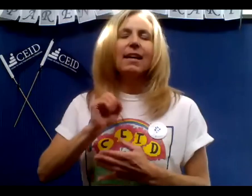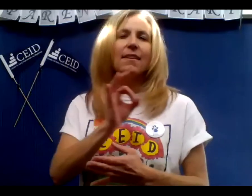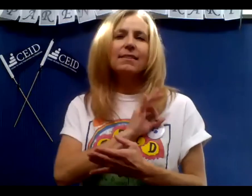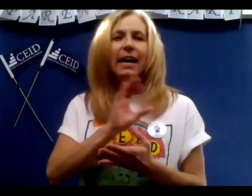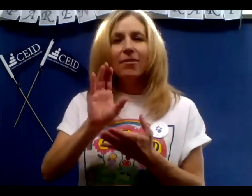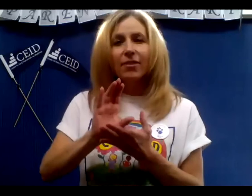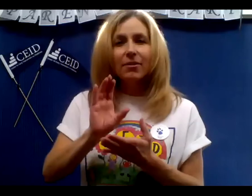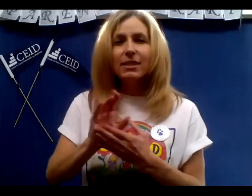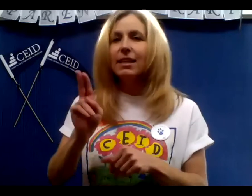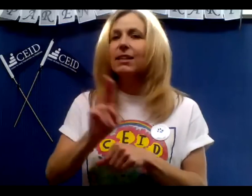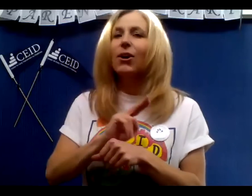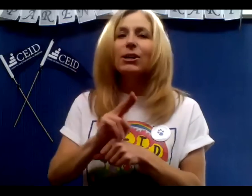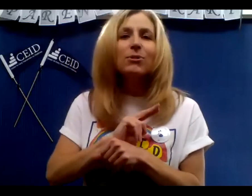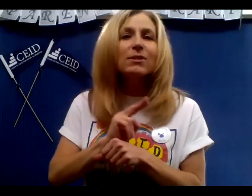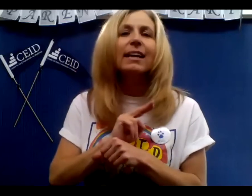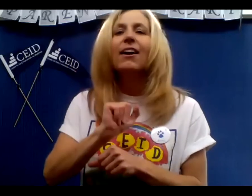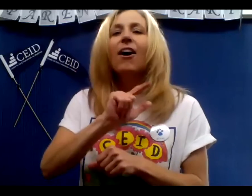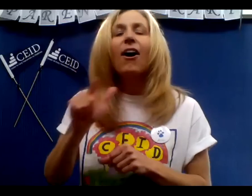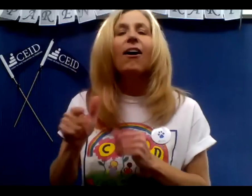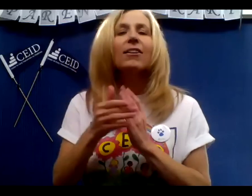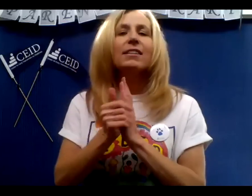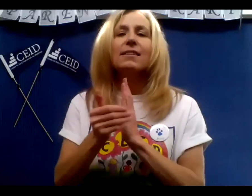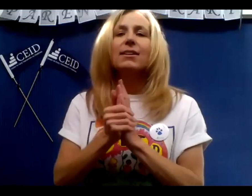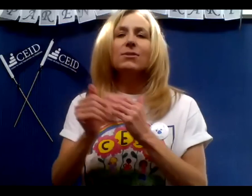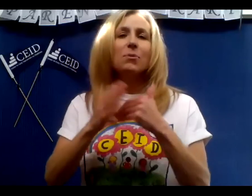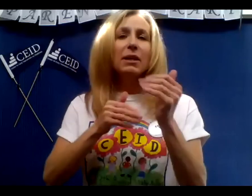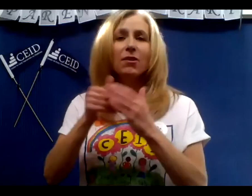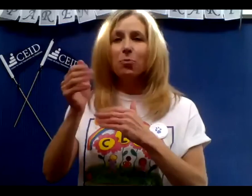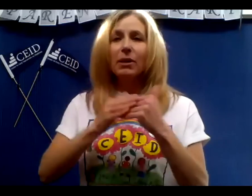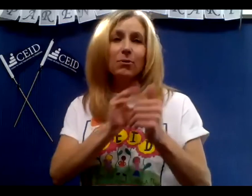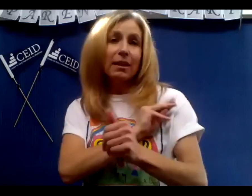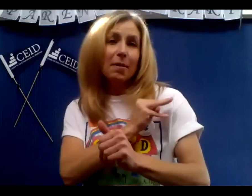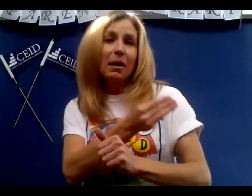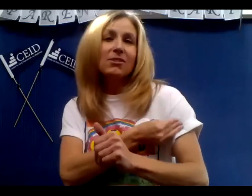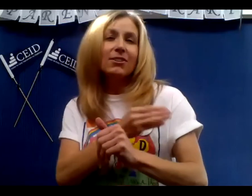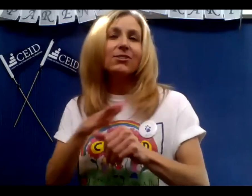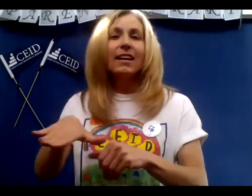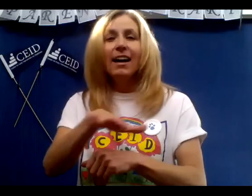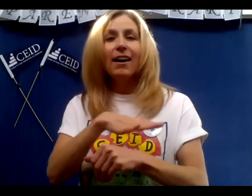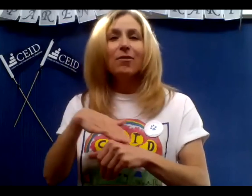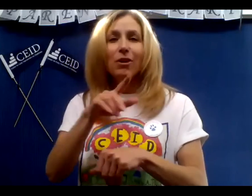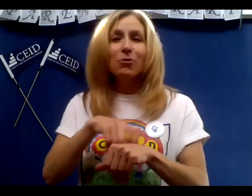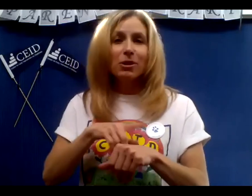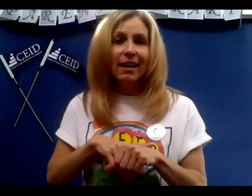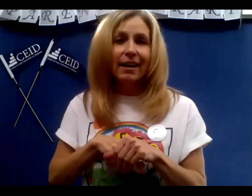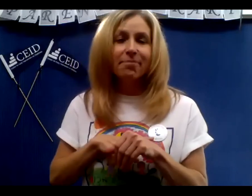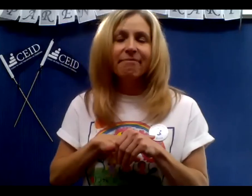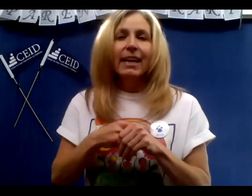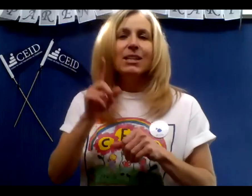and the staff of CEID are using all of the skills that we have built, really the muscles, over time.